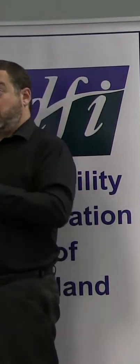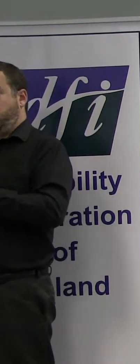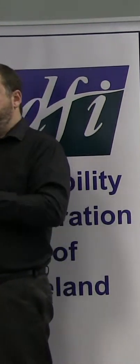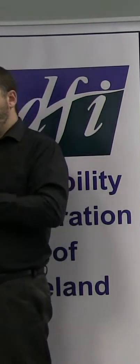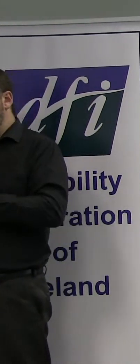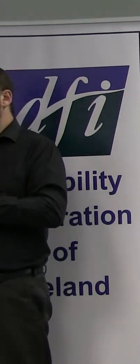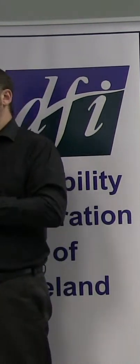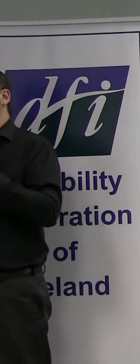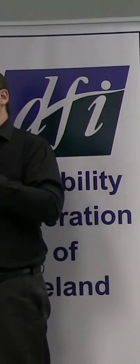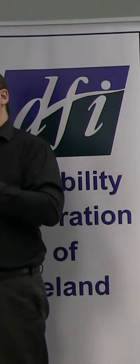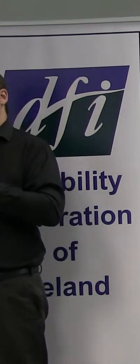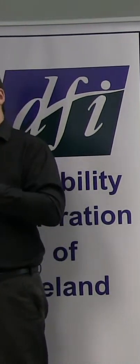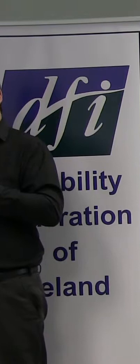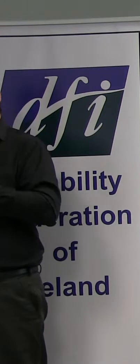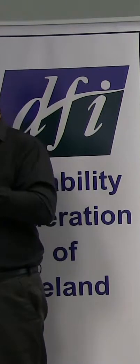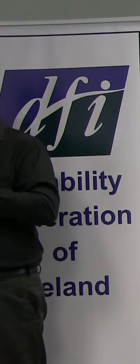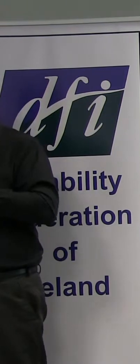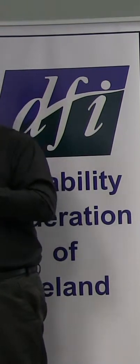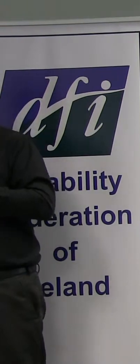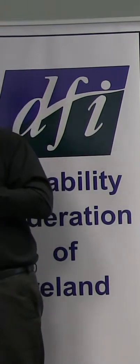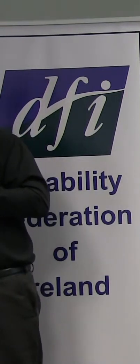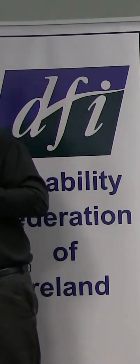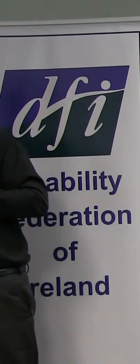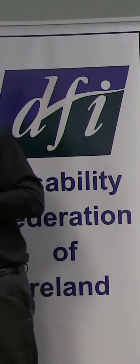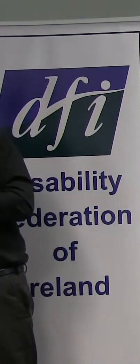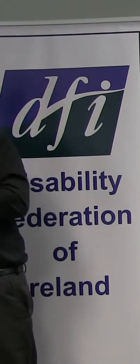believe there's a breach out there the charges I and we then take that